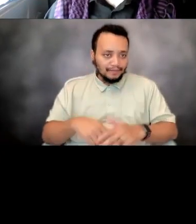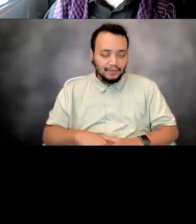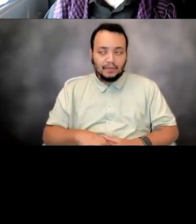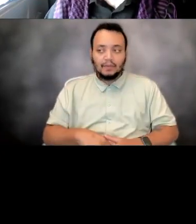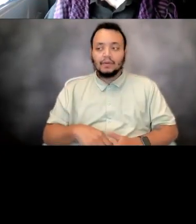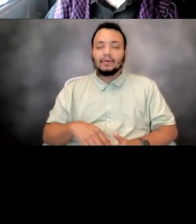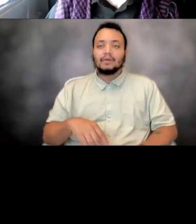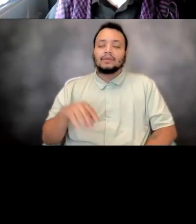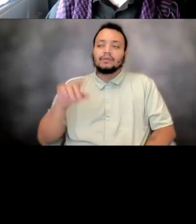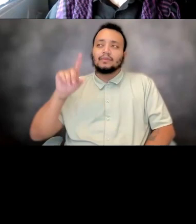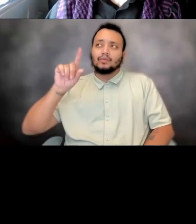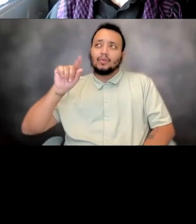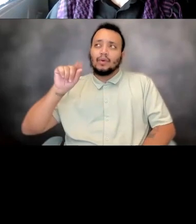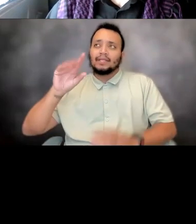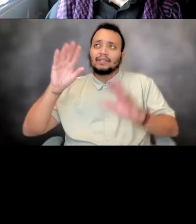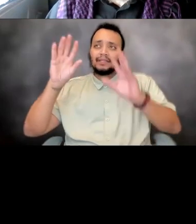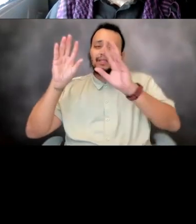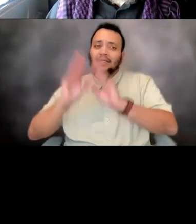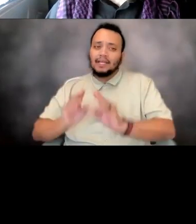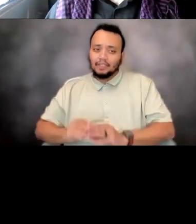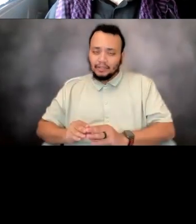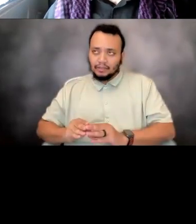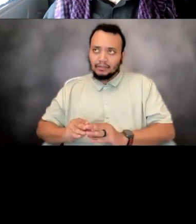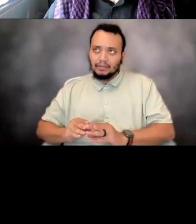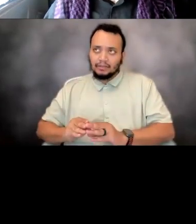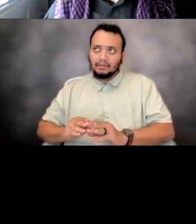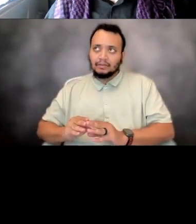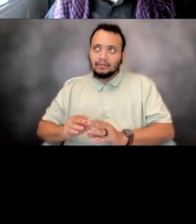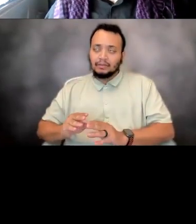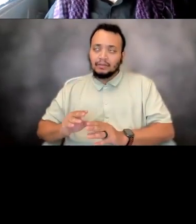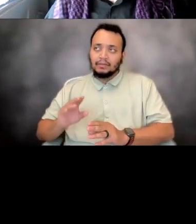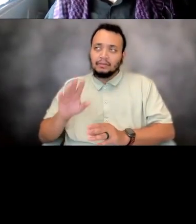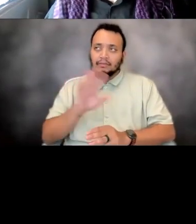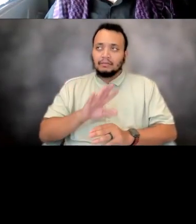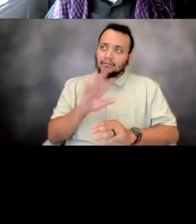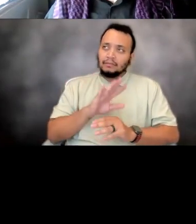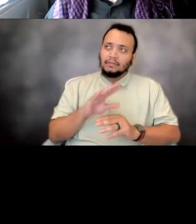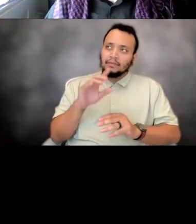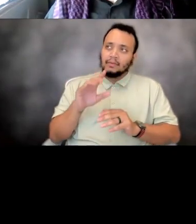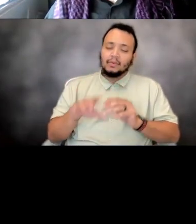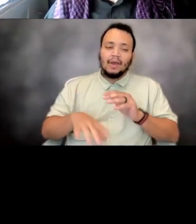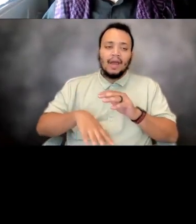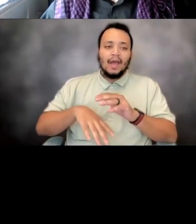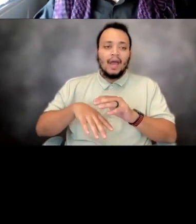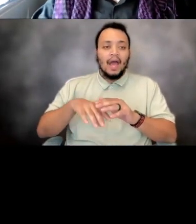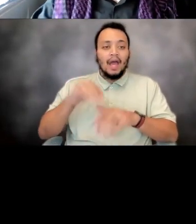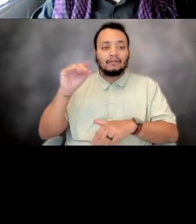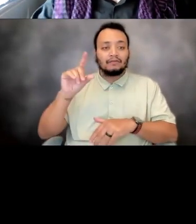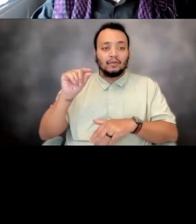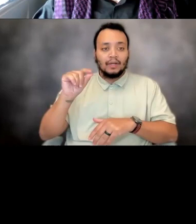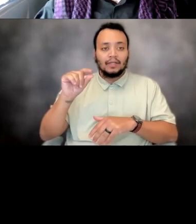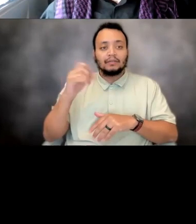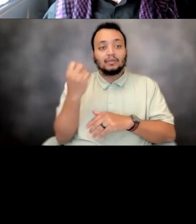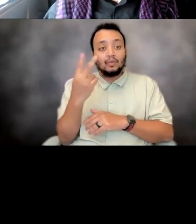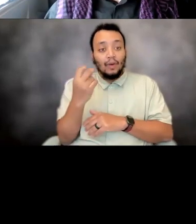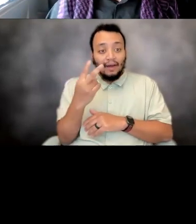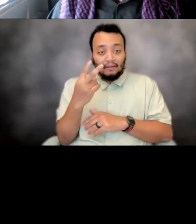if I do the math right, were provider sessions. I'm gonna see, Emil, if my clicker actually works